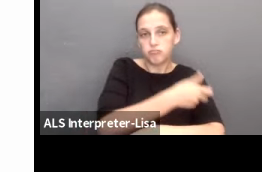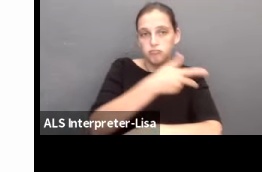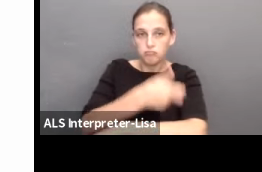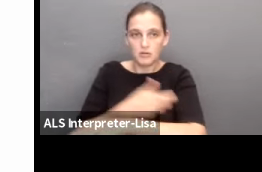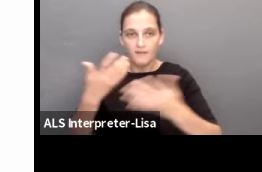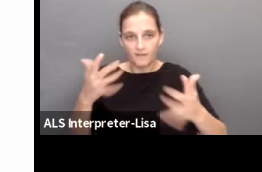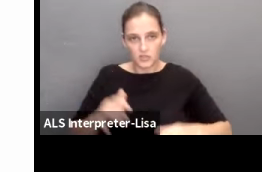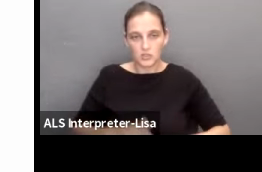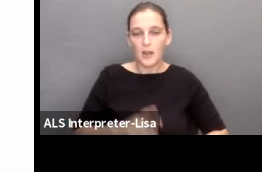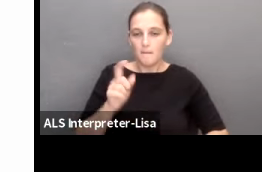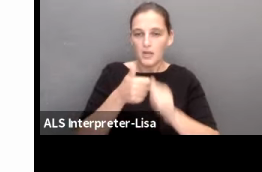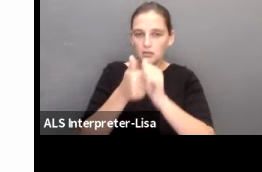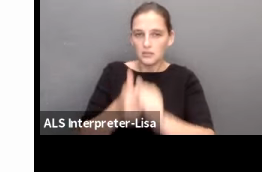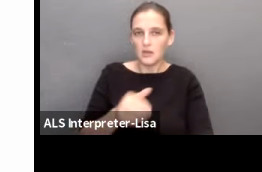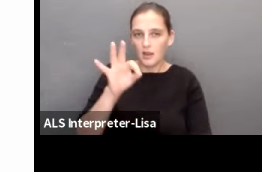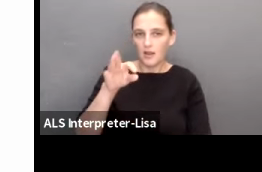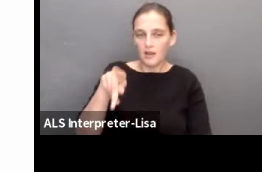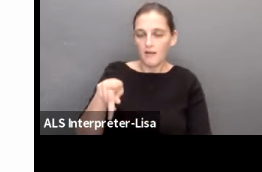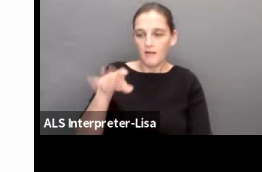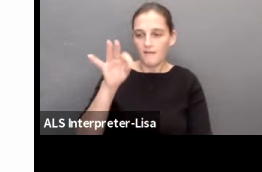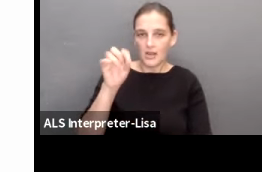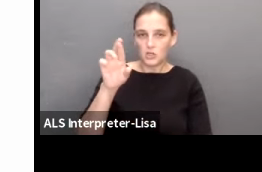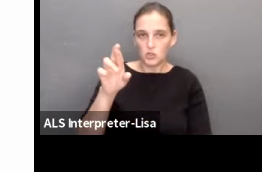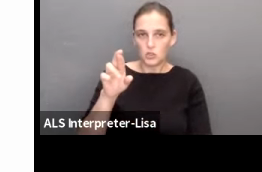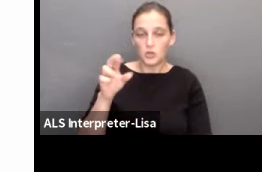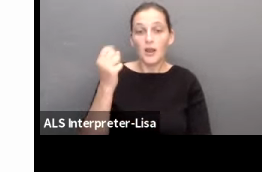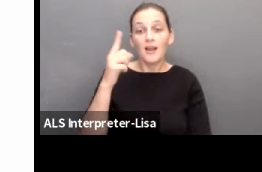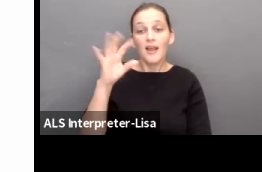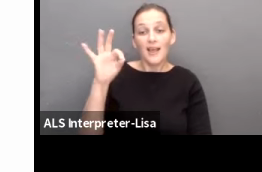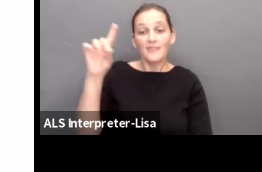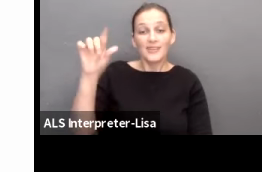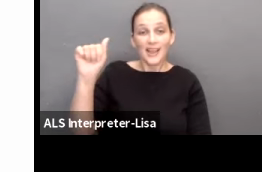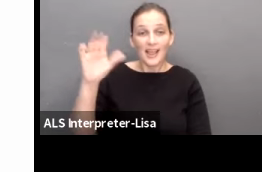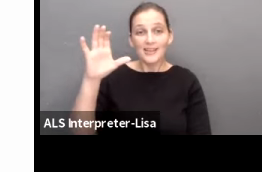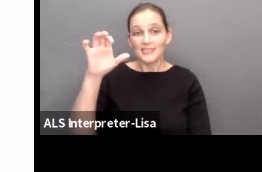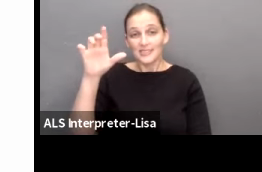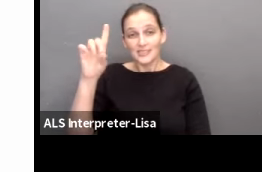The FDA and the CDC reviewed all the data about the Pfizer booster doses, and they are